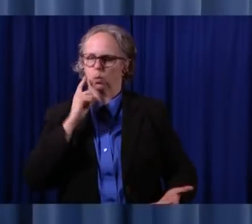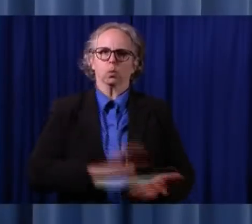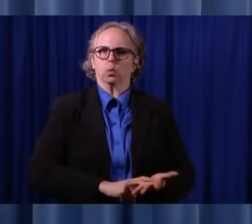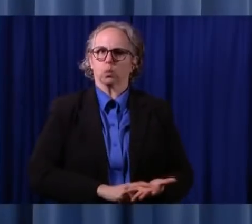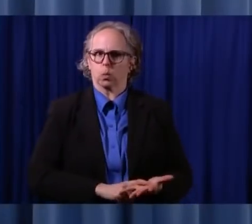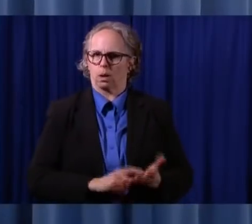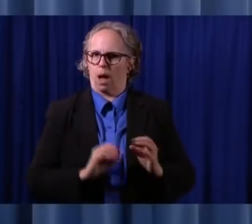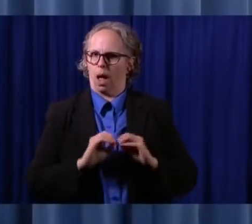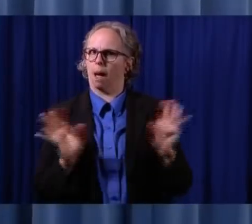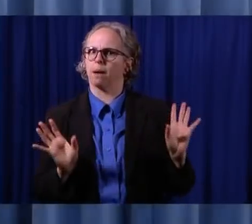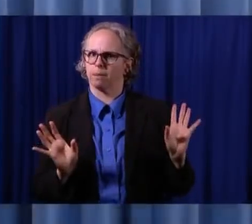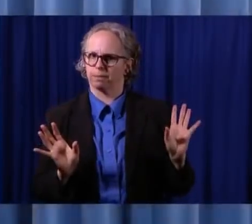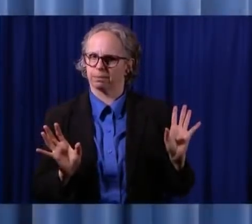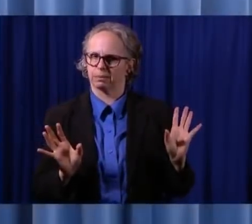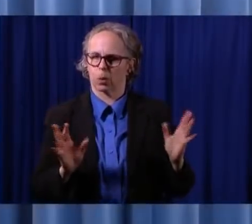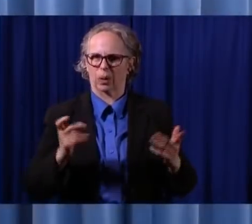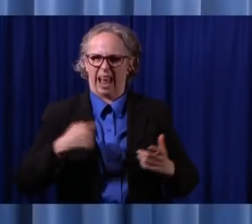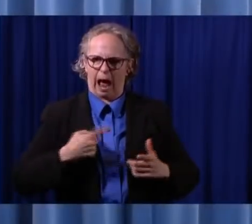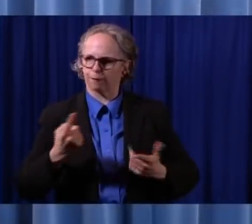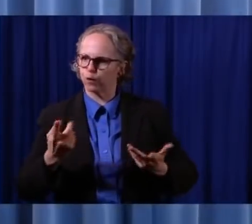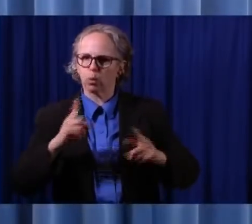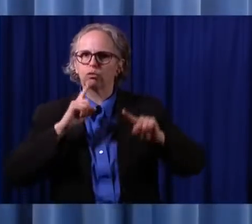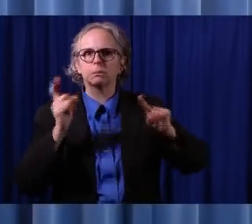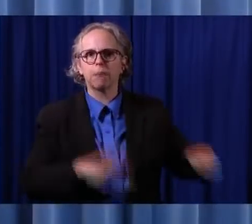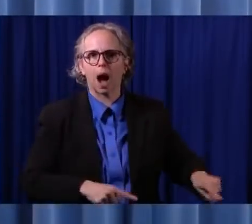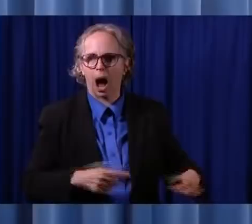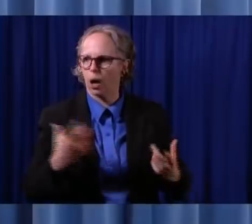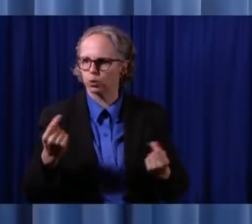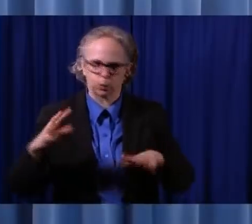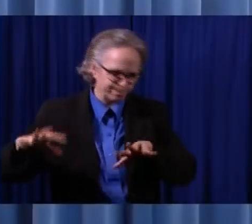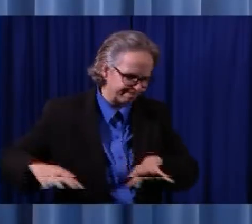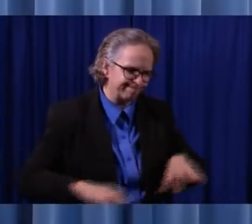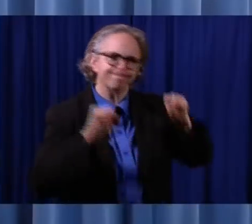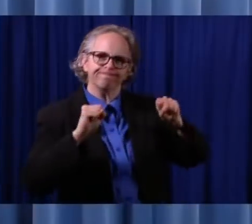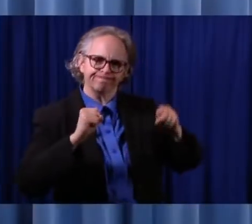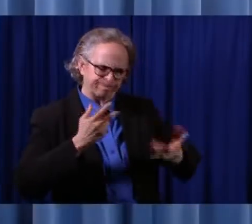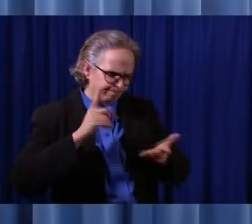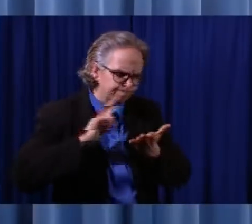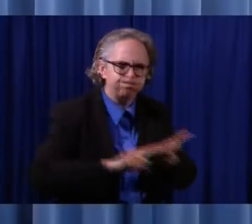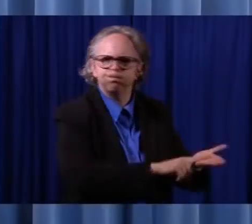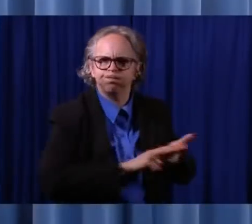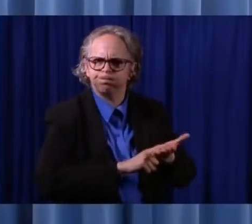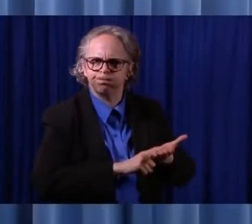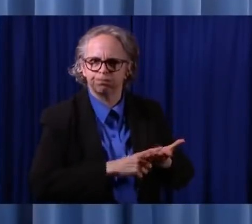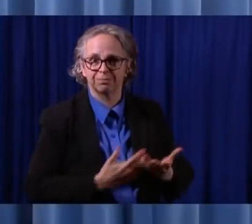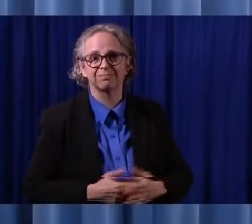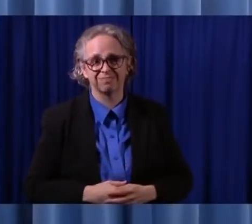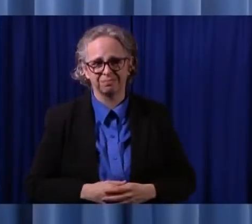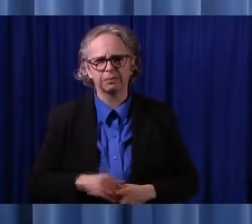WE ARE SEEING IT MOVE UP IN SOUTHWEST OHIO, THAT IS SOMETHING WE CLEARLY NEED TO